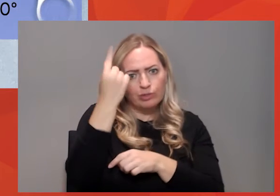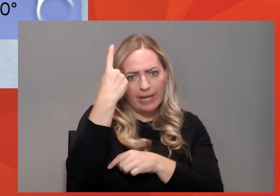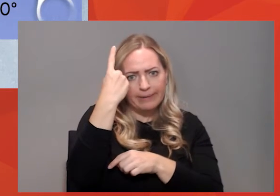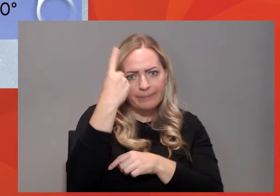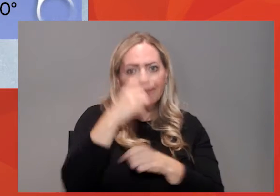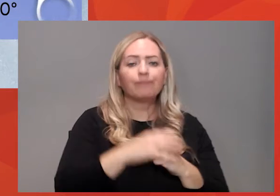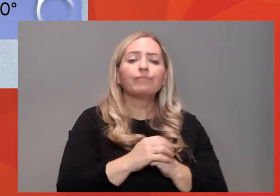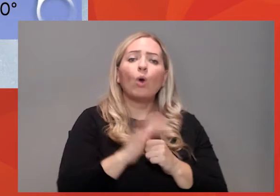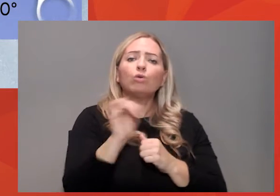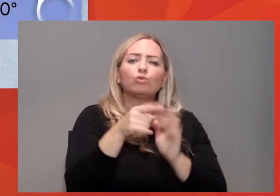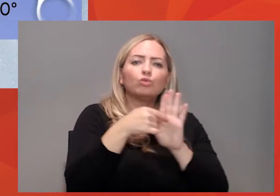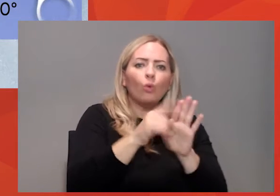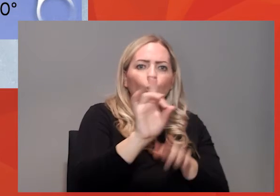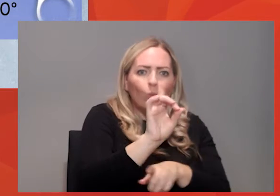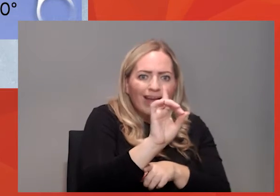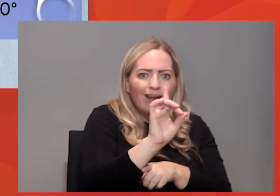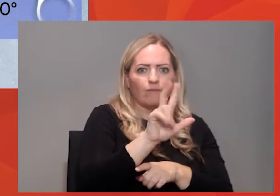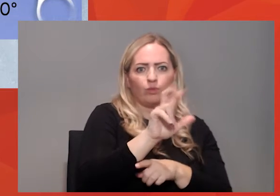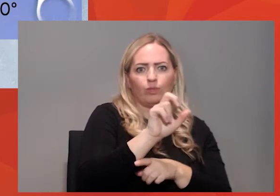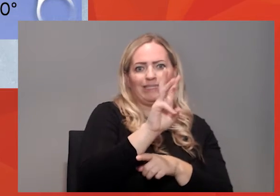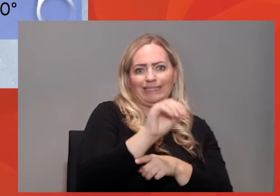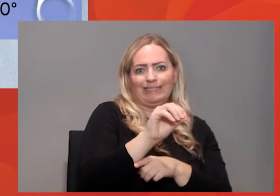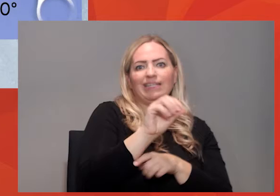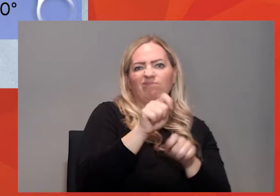understand it. And to show the direction with 360 arrow.